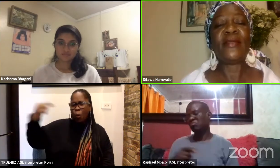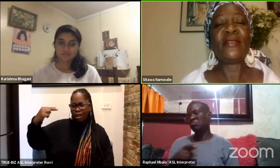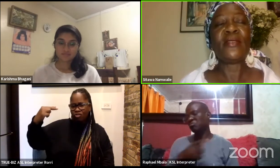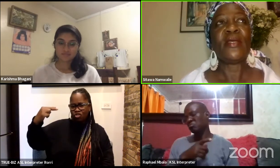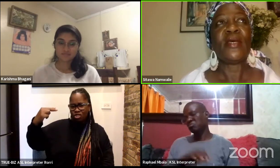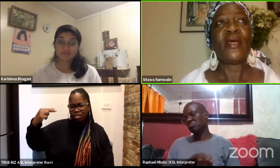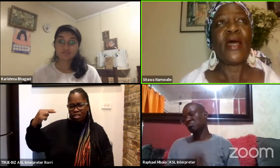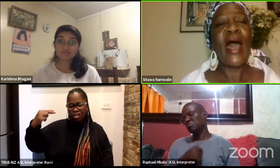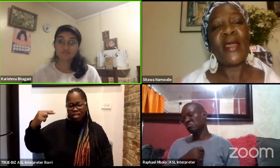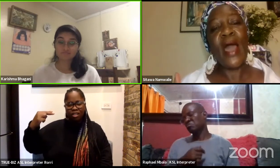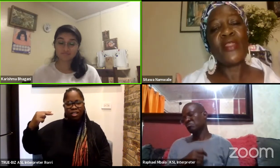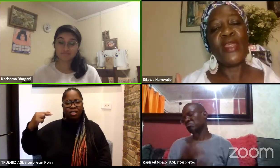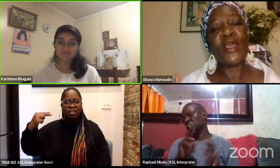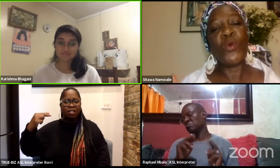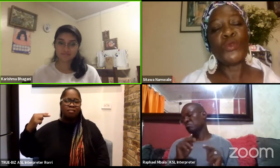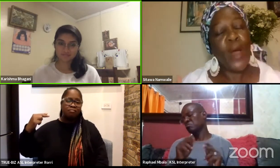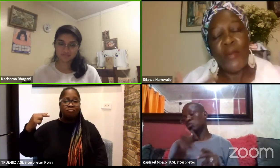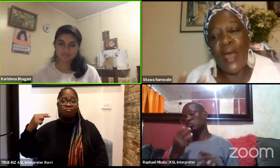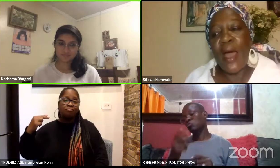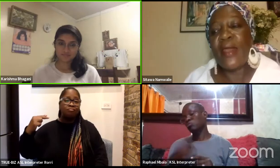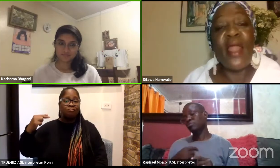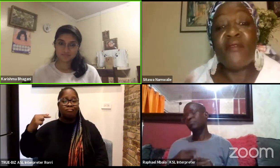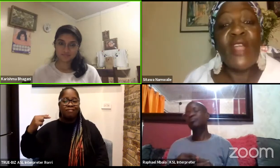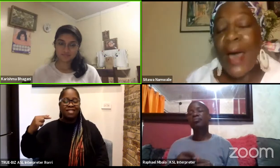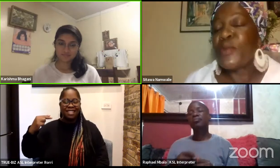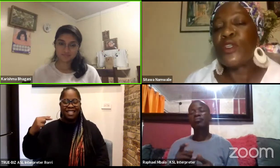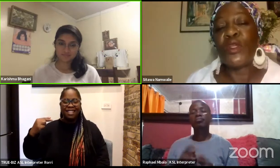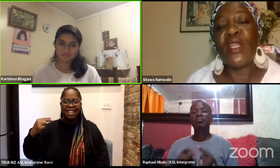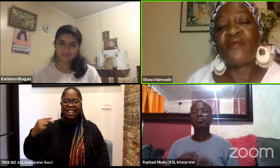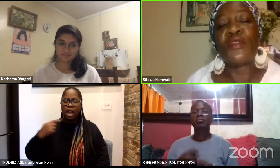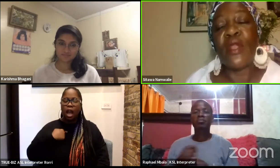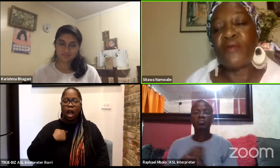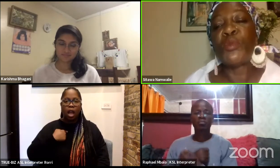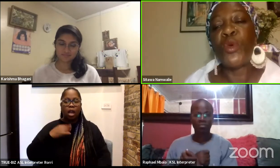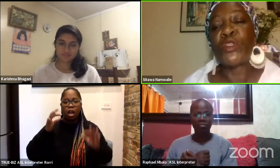And, I mean, absolutely loved sports,